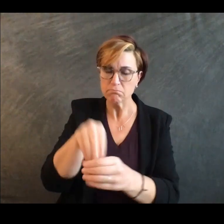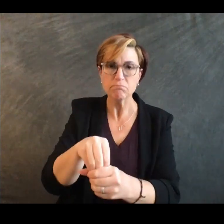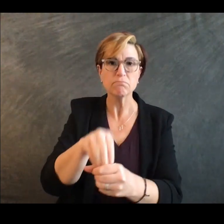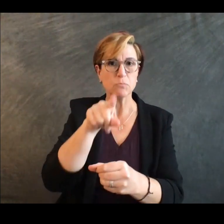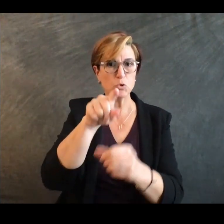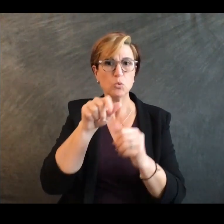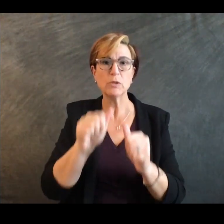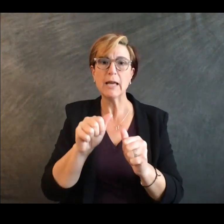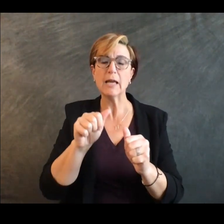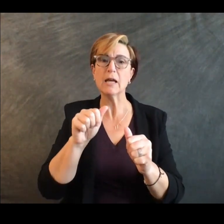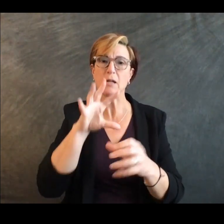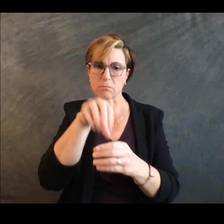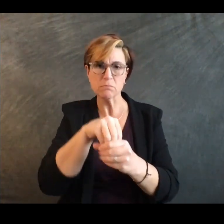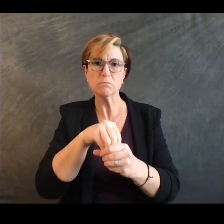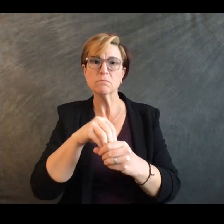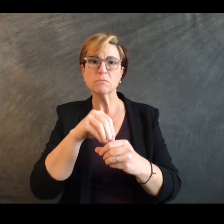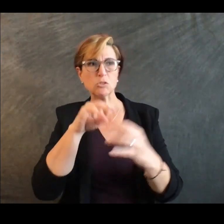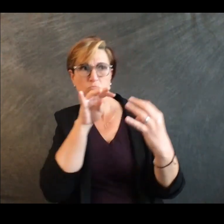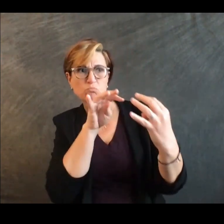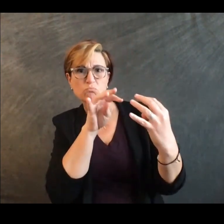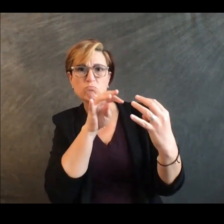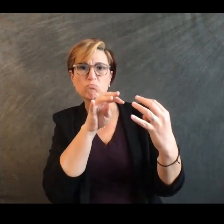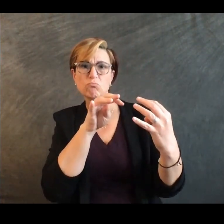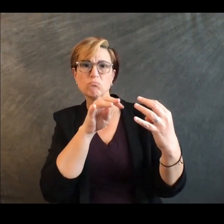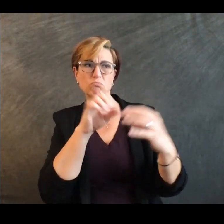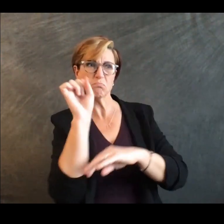going to be winning it we're gonna be winning it powerfully and we'll be